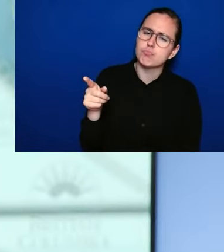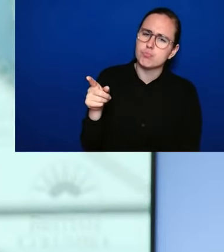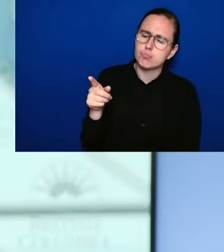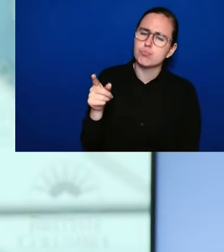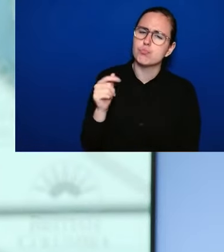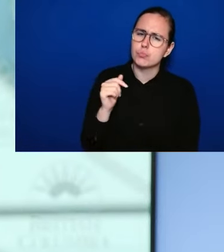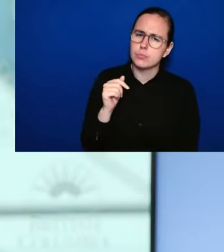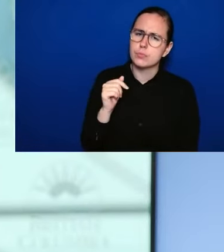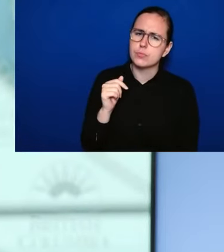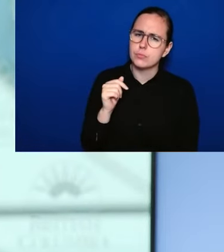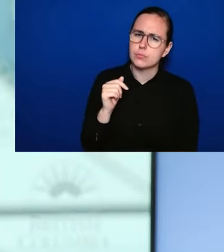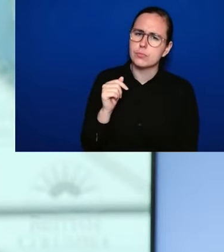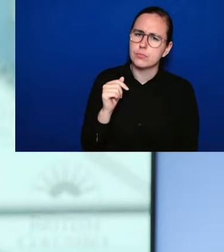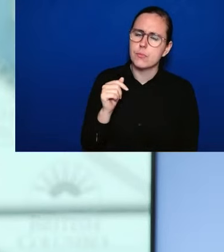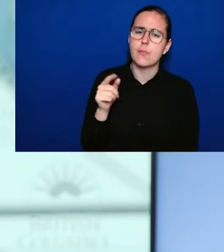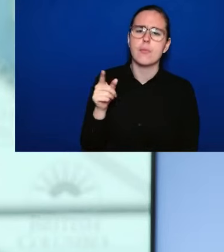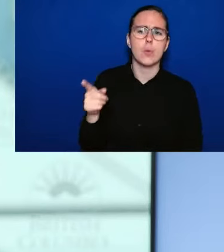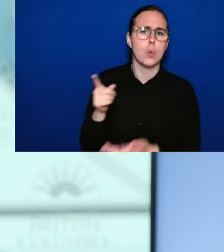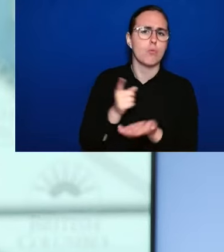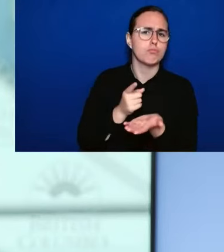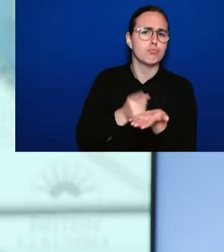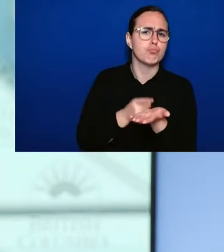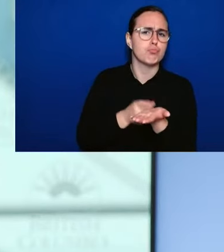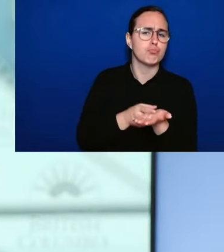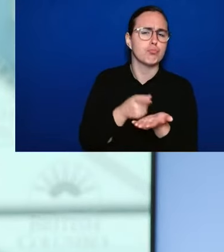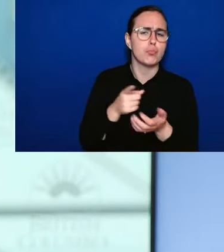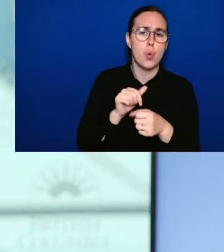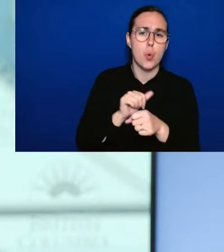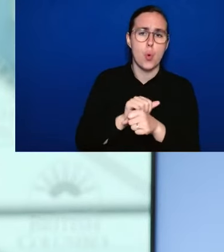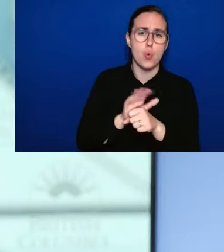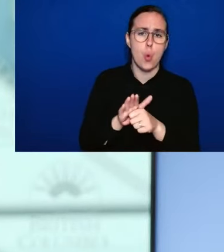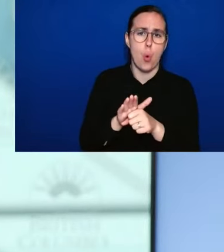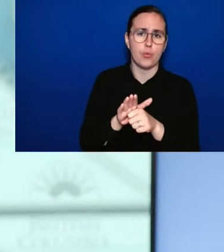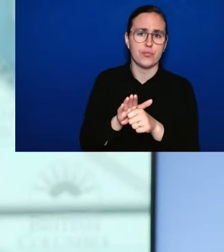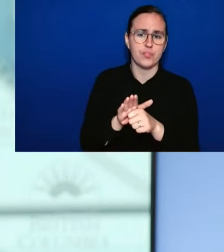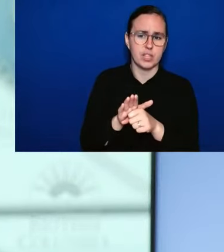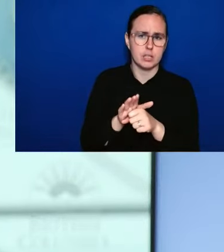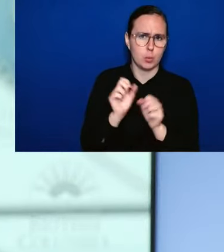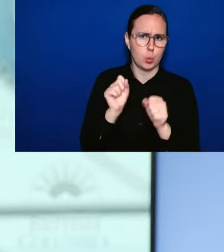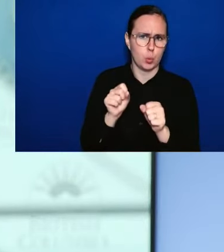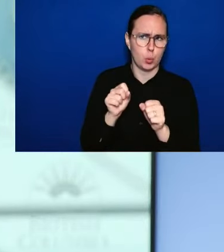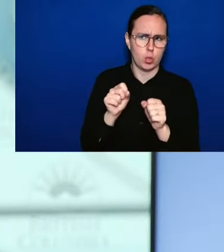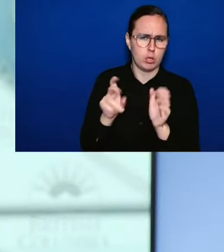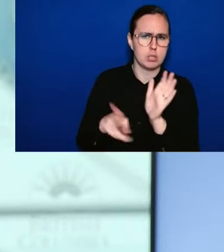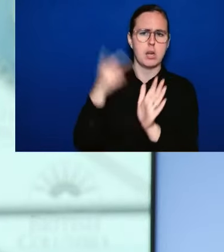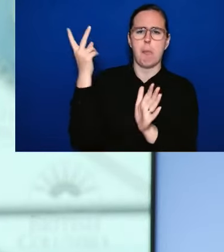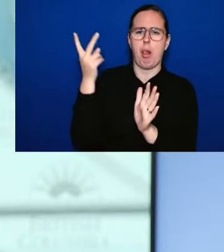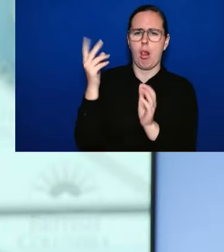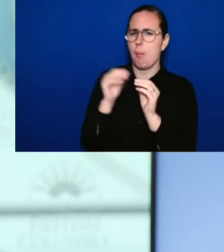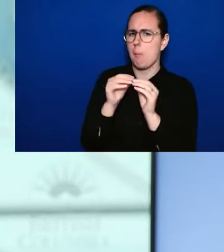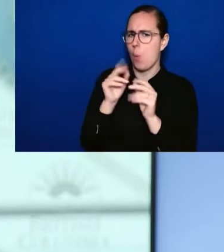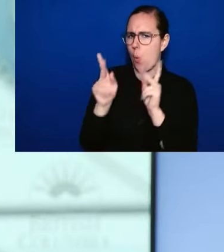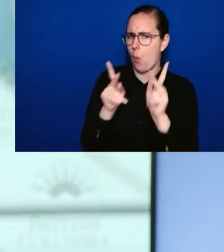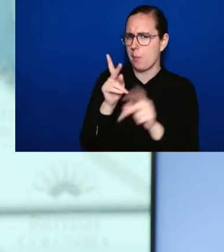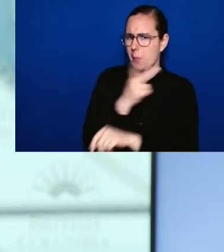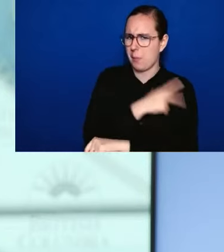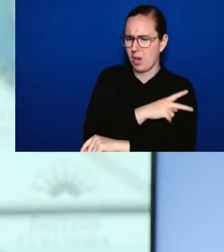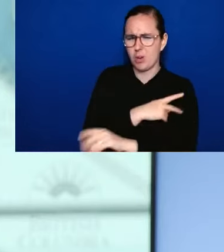patients but already through the summer we've seen so many in a time when we're not supposed to be seen very many respiratory illnesses. You're also concerned